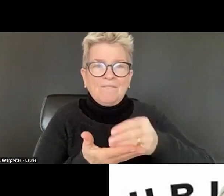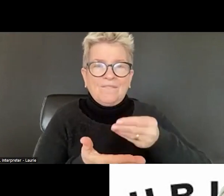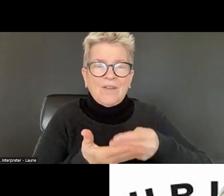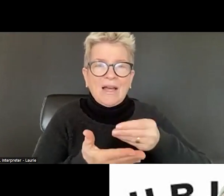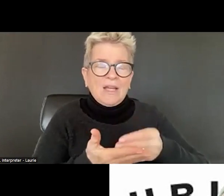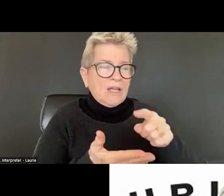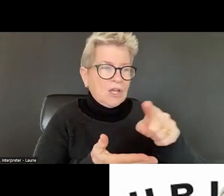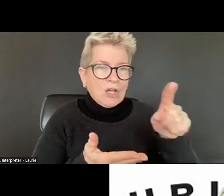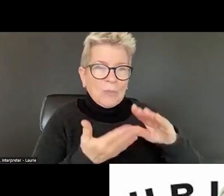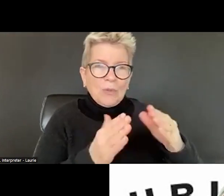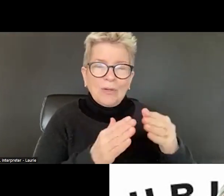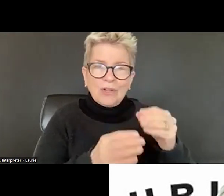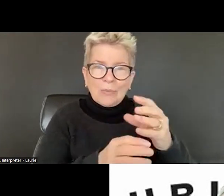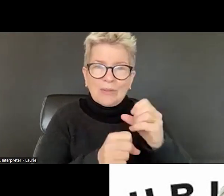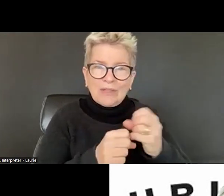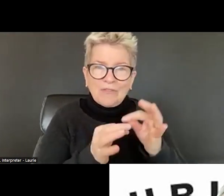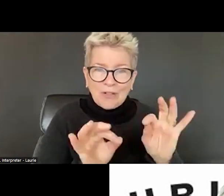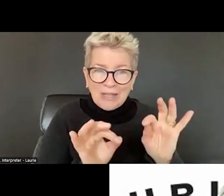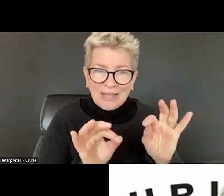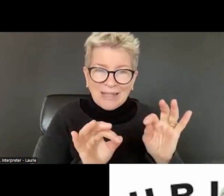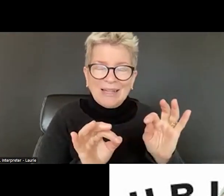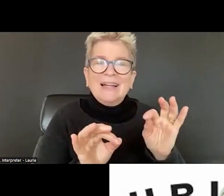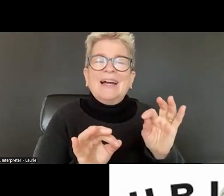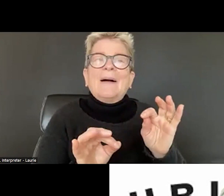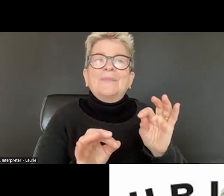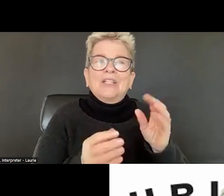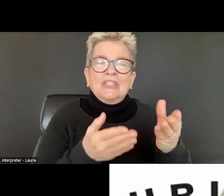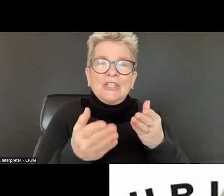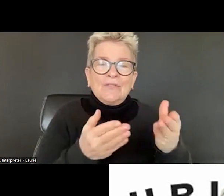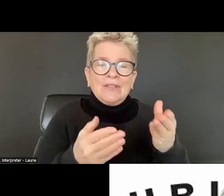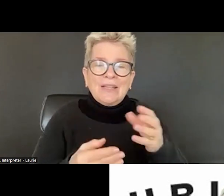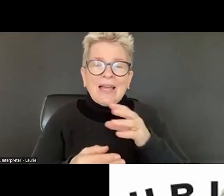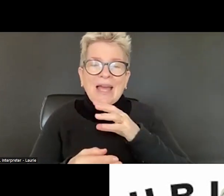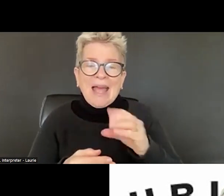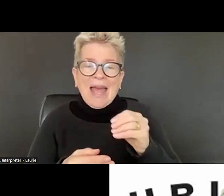services as well as clinicians to be paid a market level an adequate rate um because we